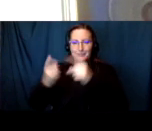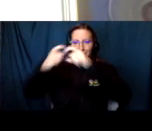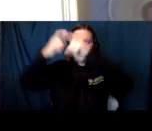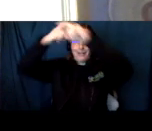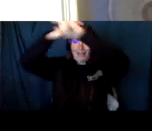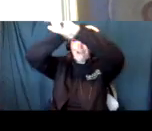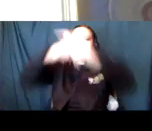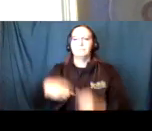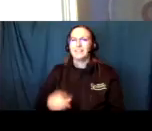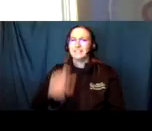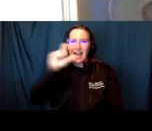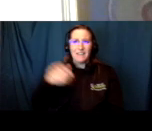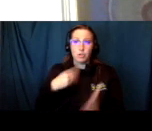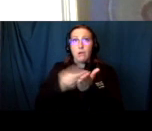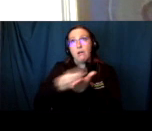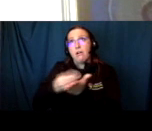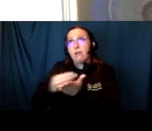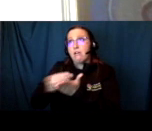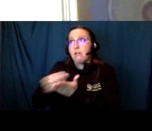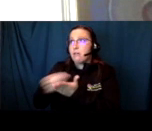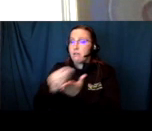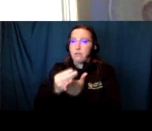toys that are advertised as auditory training toys